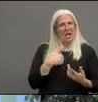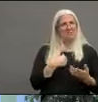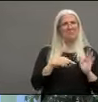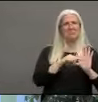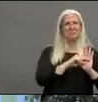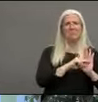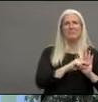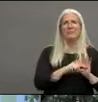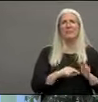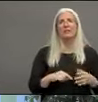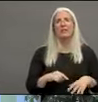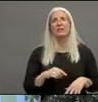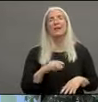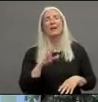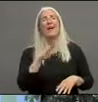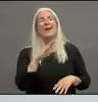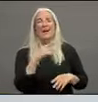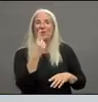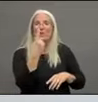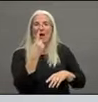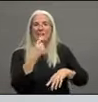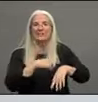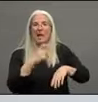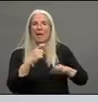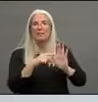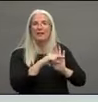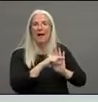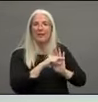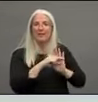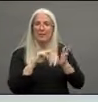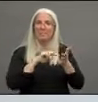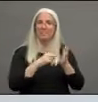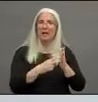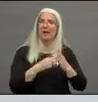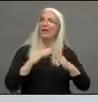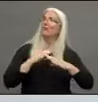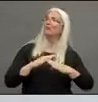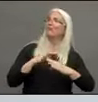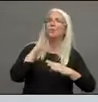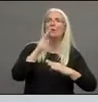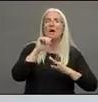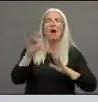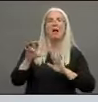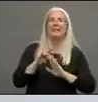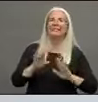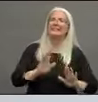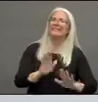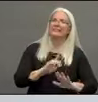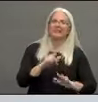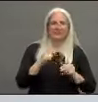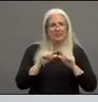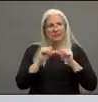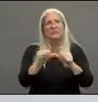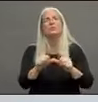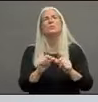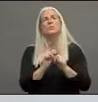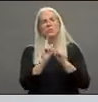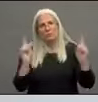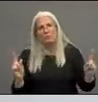You should still continue to practice social distancing, and always wear your face mask when you are in public, and wash your hands on a regular basis